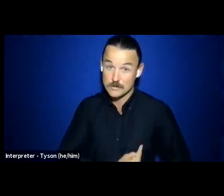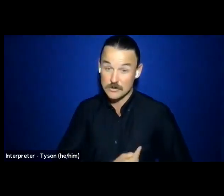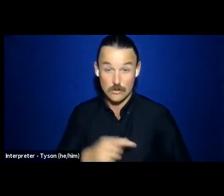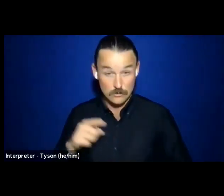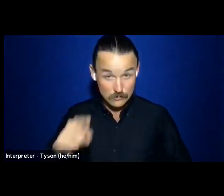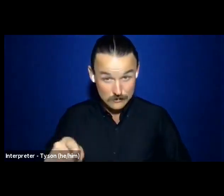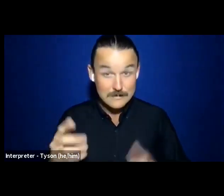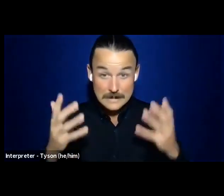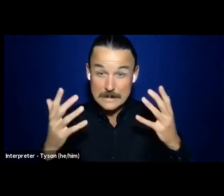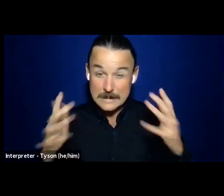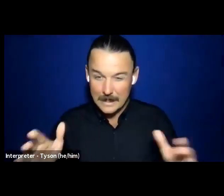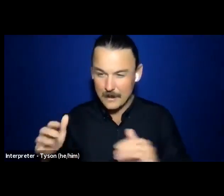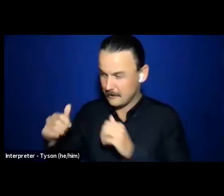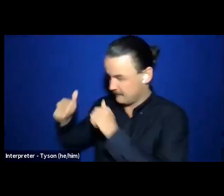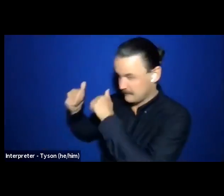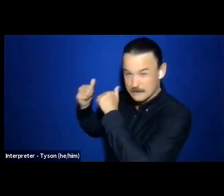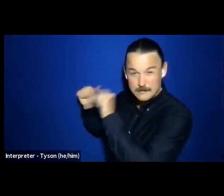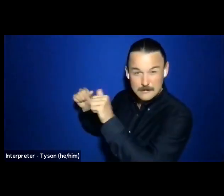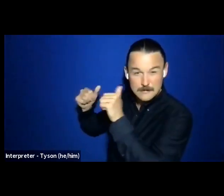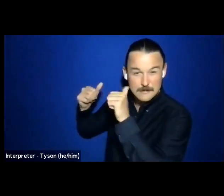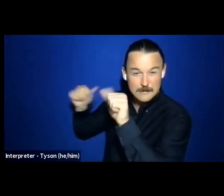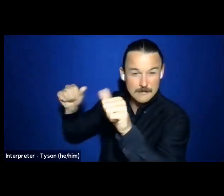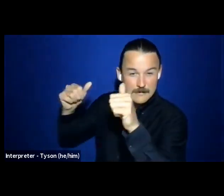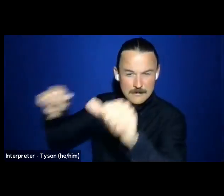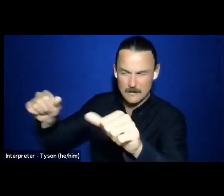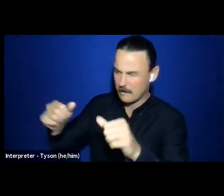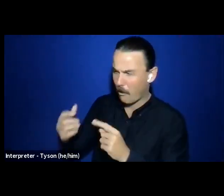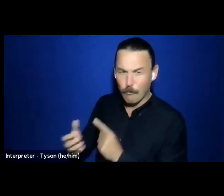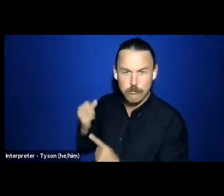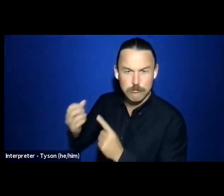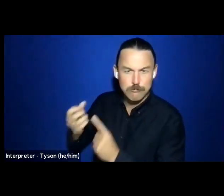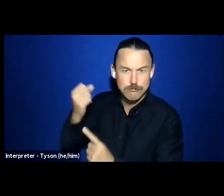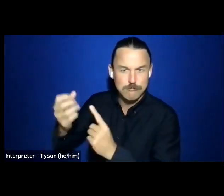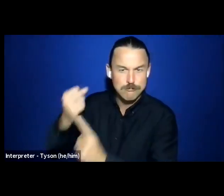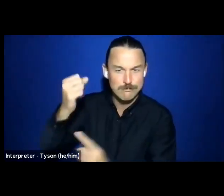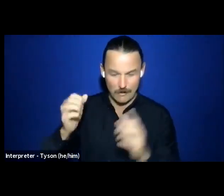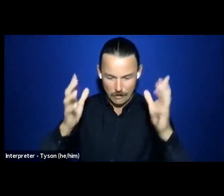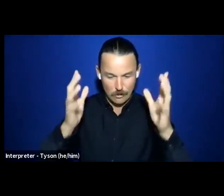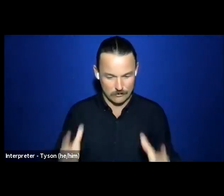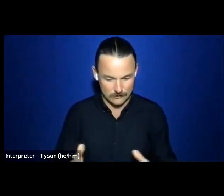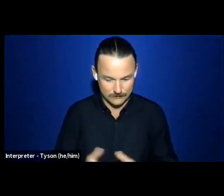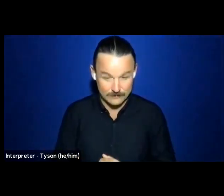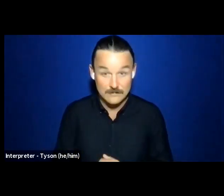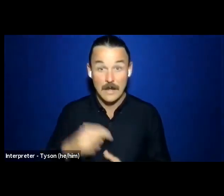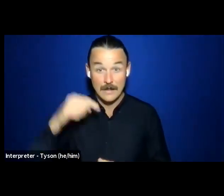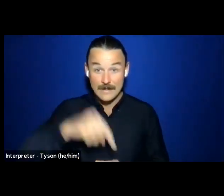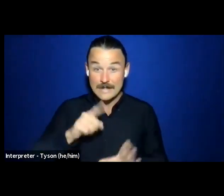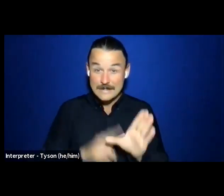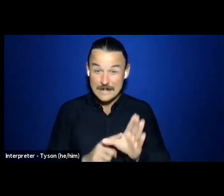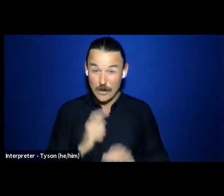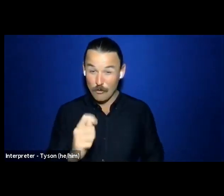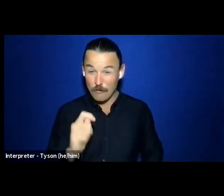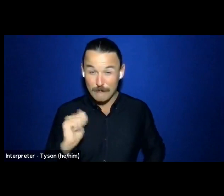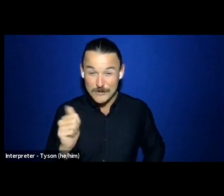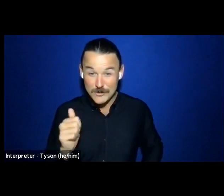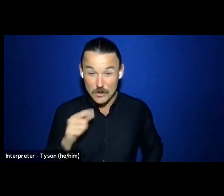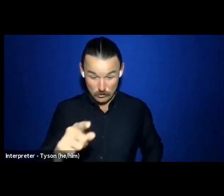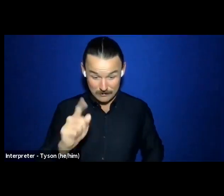, you've done. And you've you you've done. And you've gotten through. a lot a lot of lot. And the fact that this And the fact that this year is almost over, and.